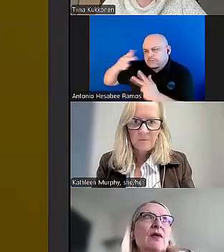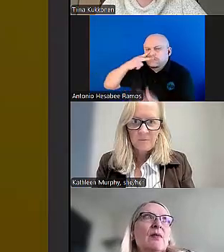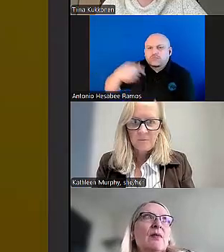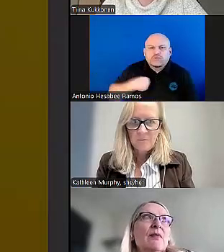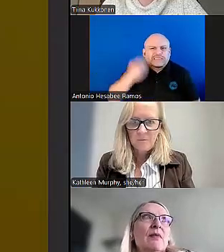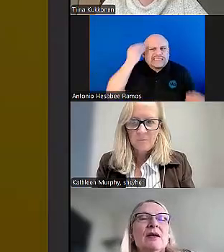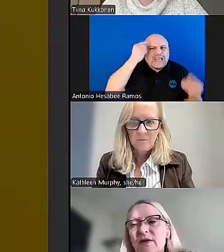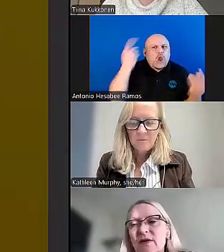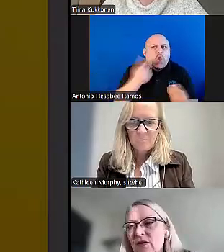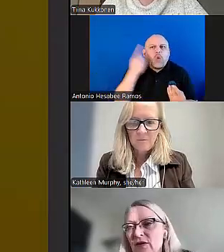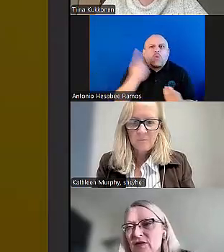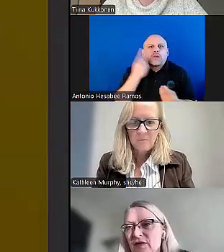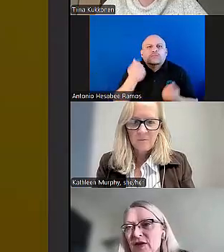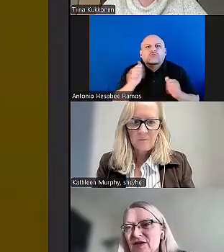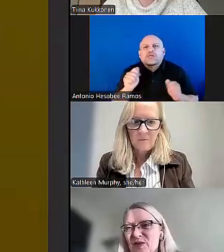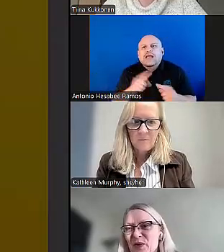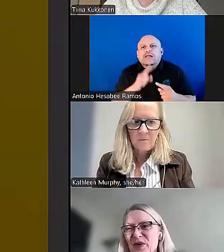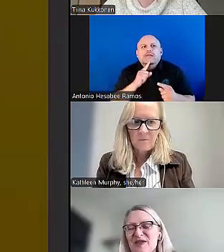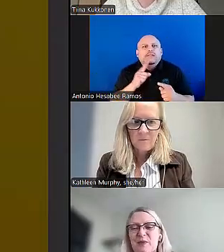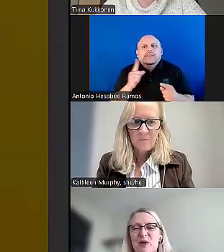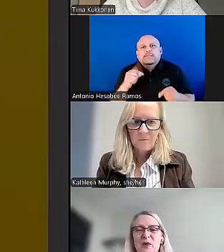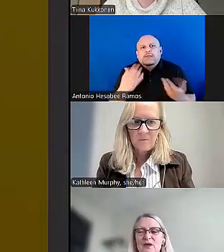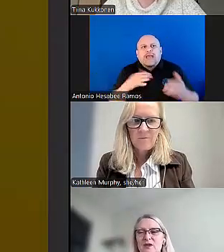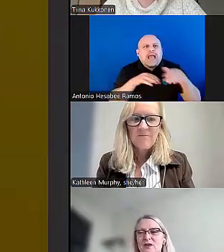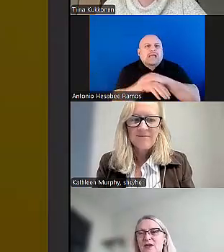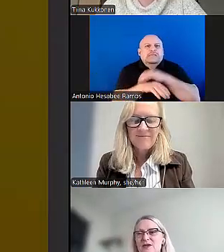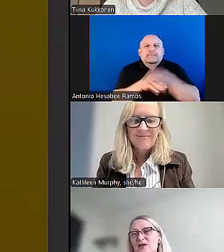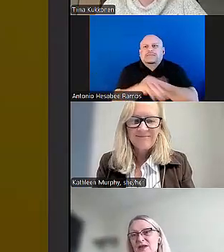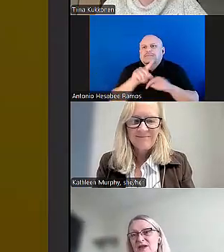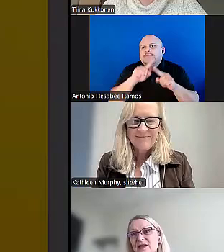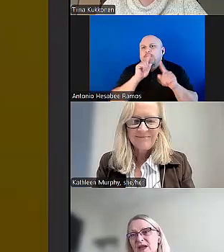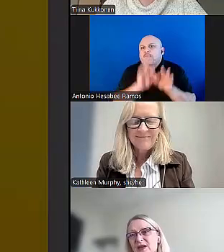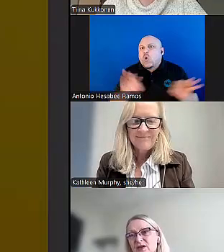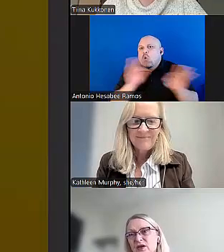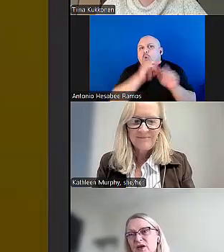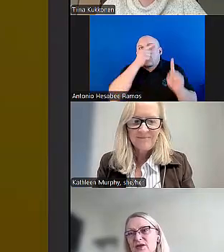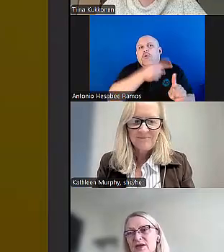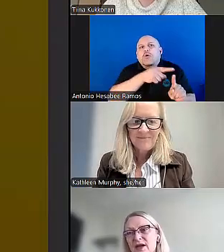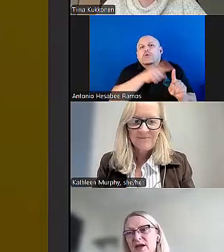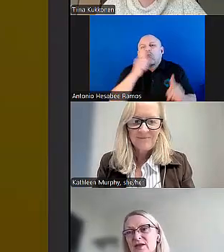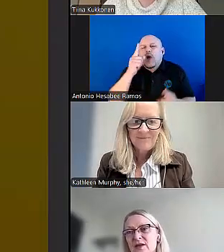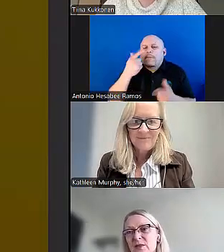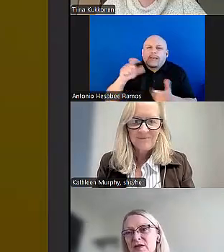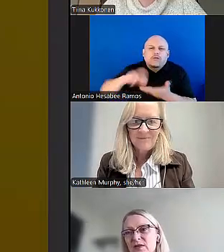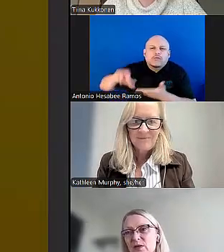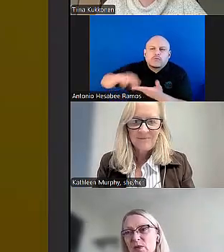from many different vantage points, but one good resource is Tangled Arts and some of the different